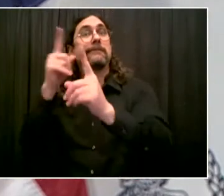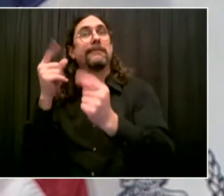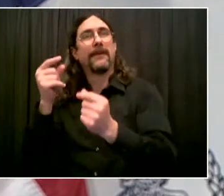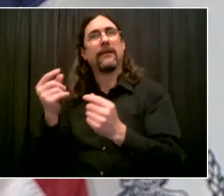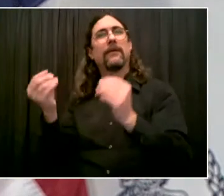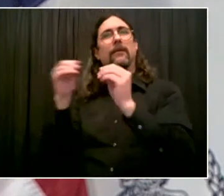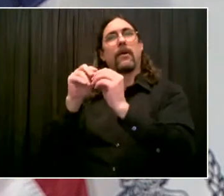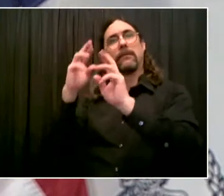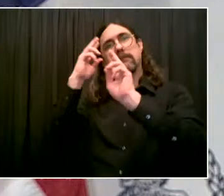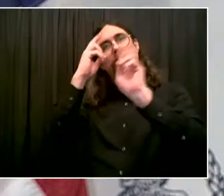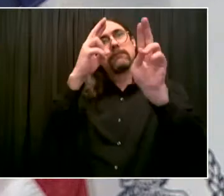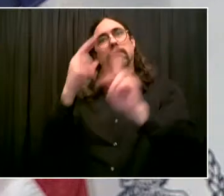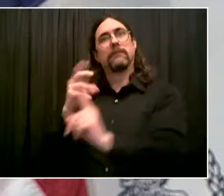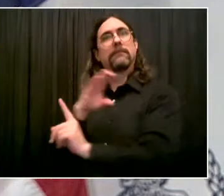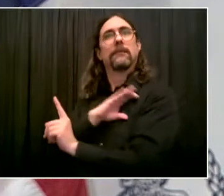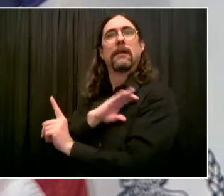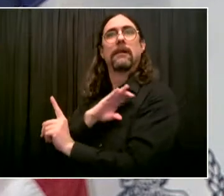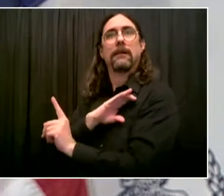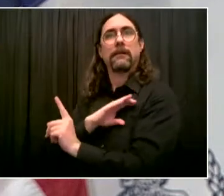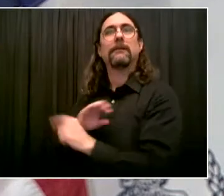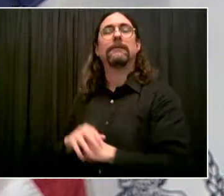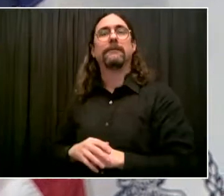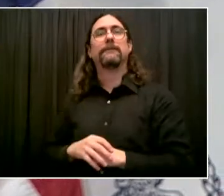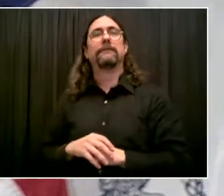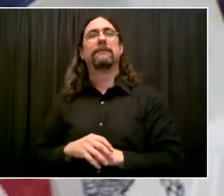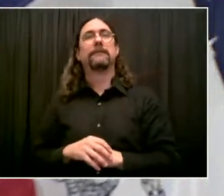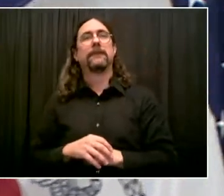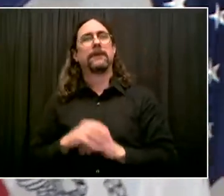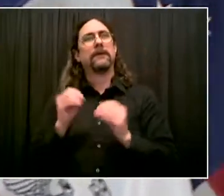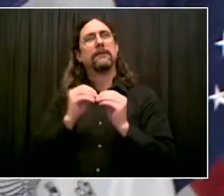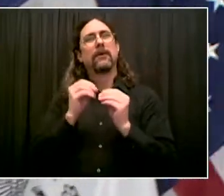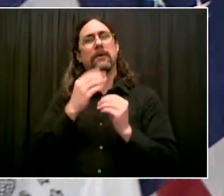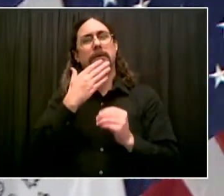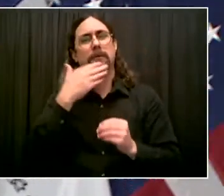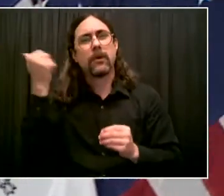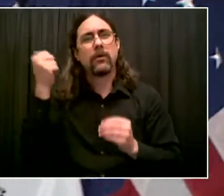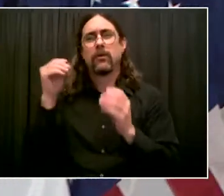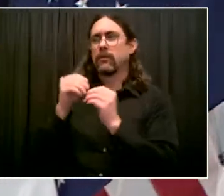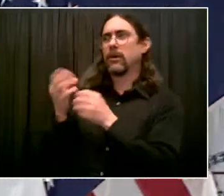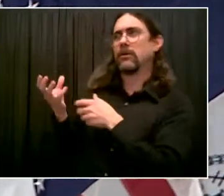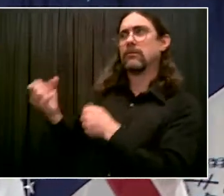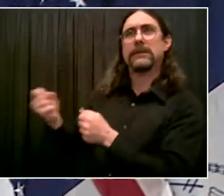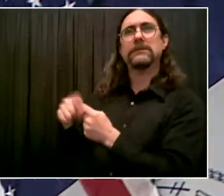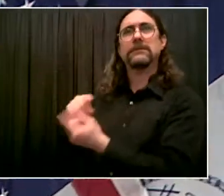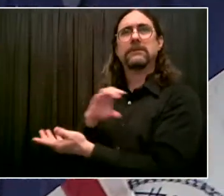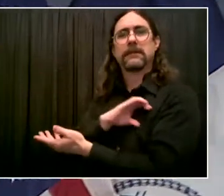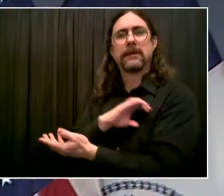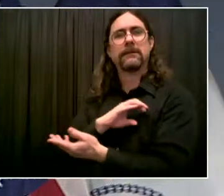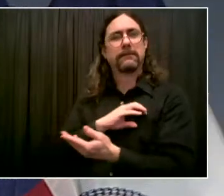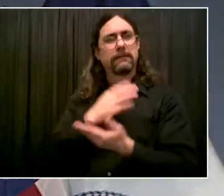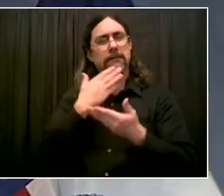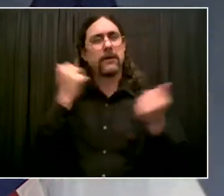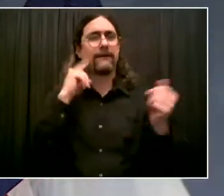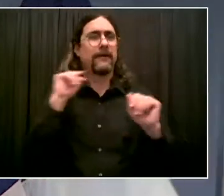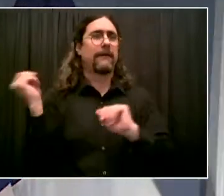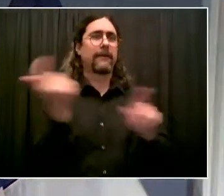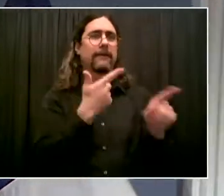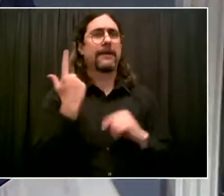POLICING, MORE RESPECTFUL POLICING, CLOSER RELATIONSHIP BETWEEN POLICING D ANCOMMUNITY AND THAT IS CRUCIAL TO